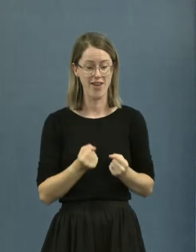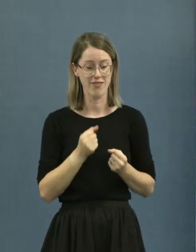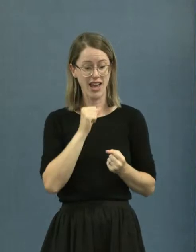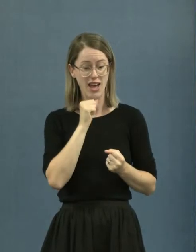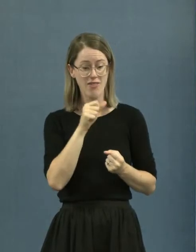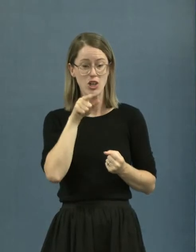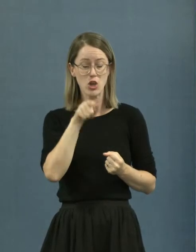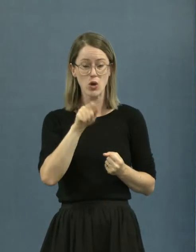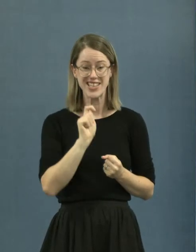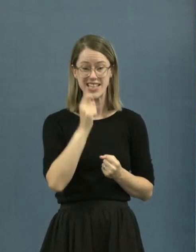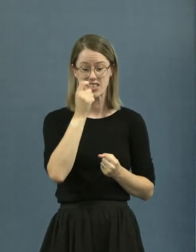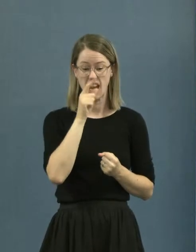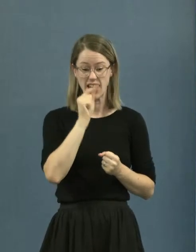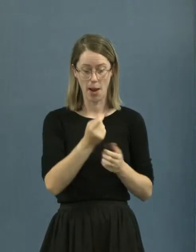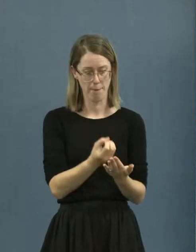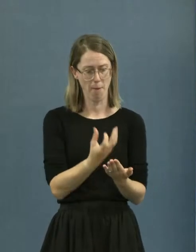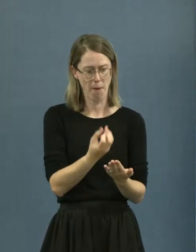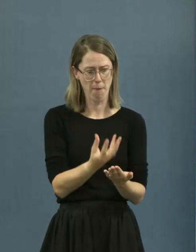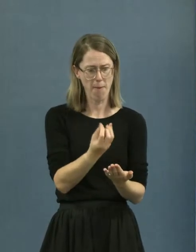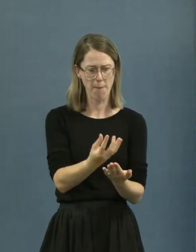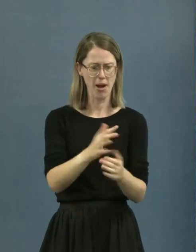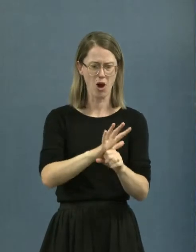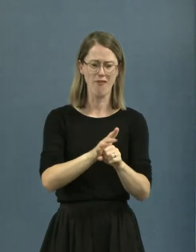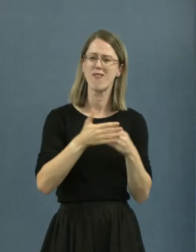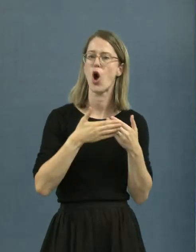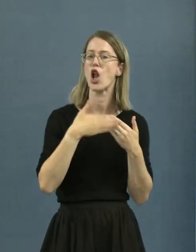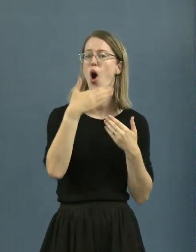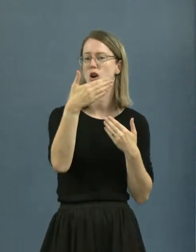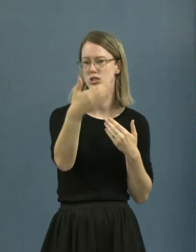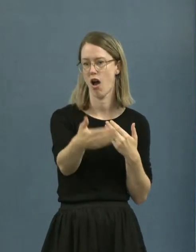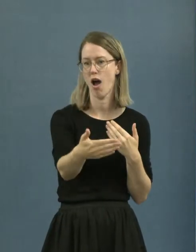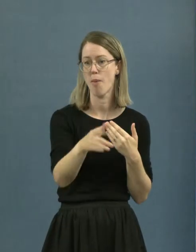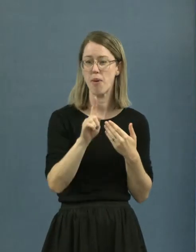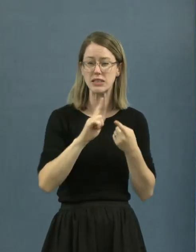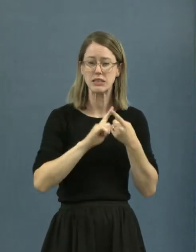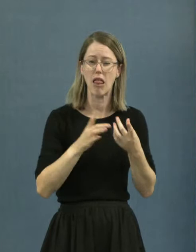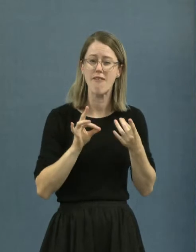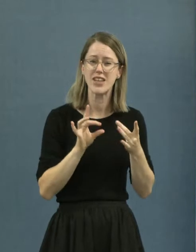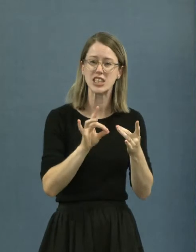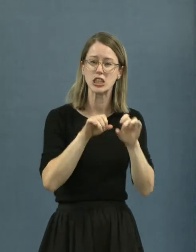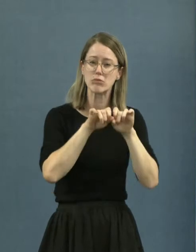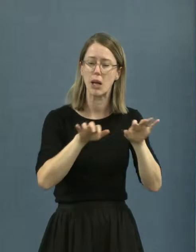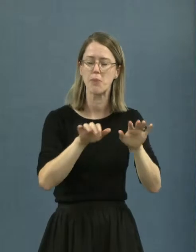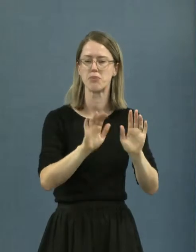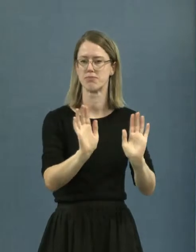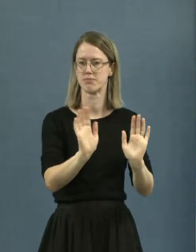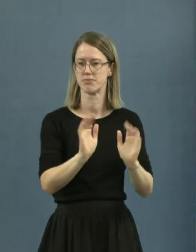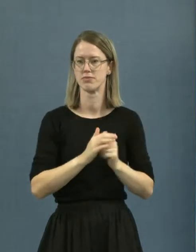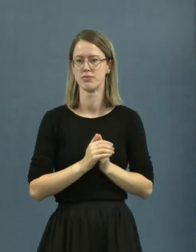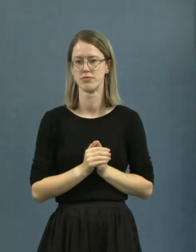some weeks after their illness, and long after their infectious